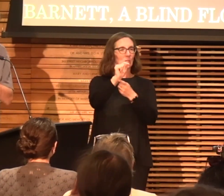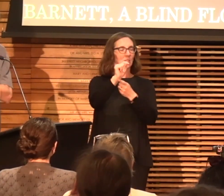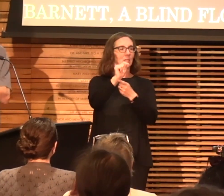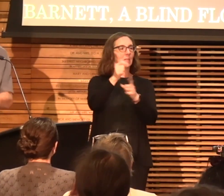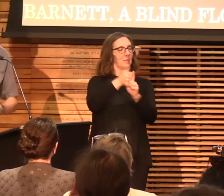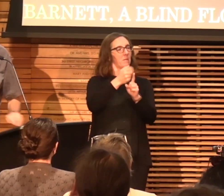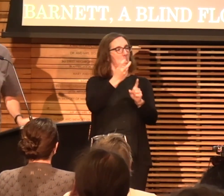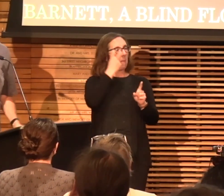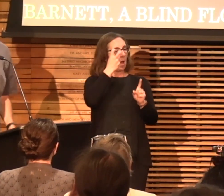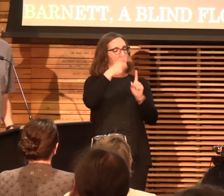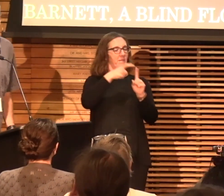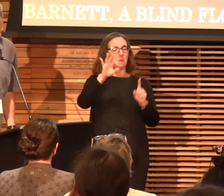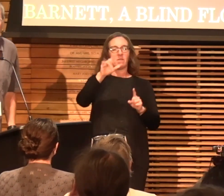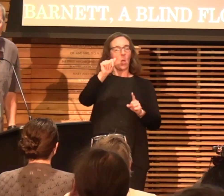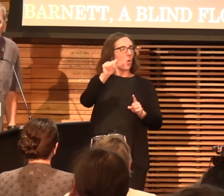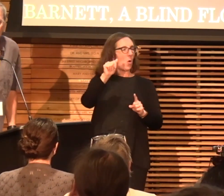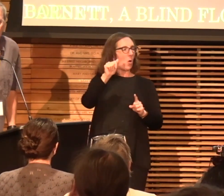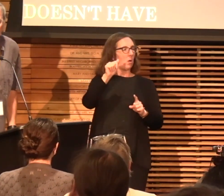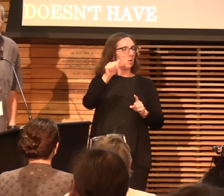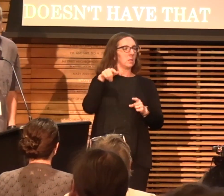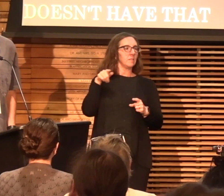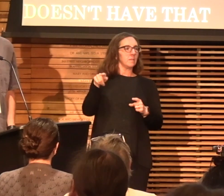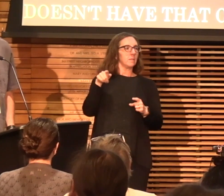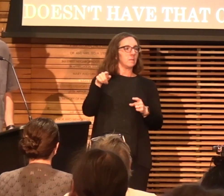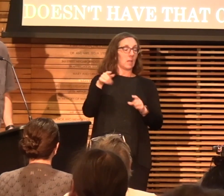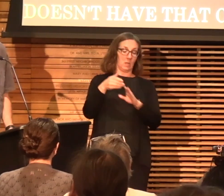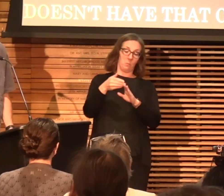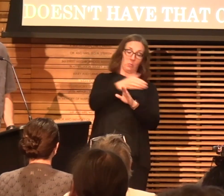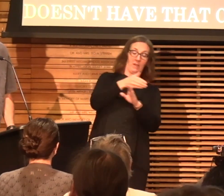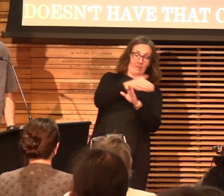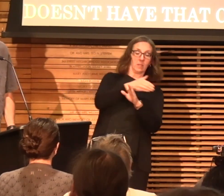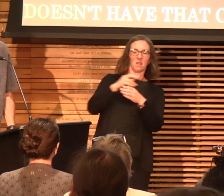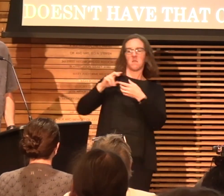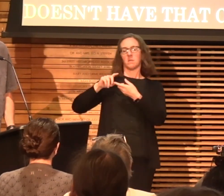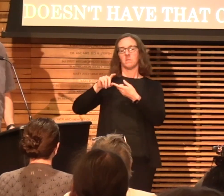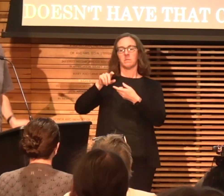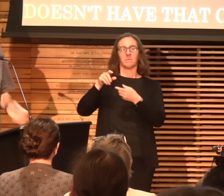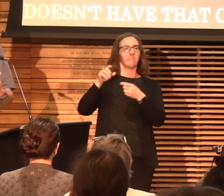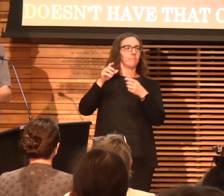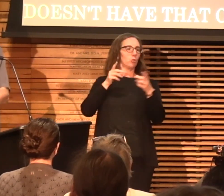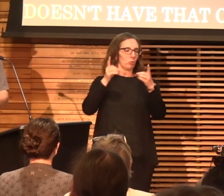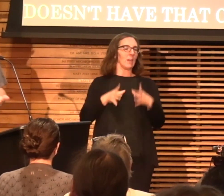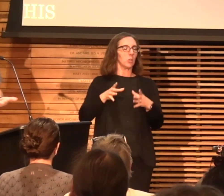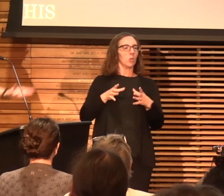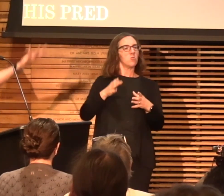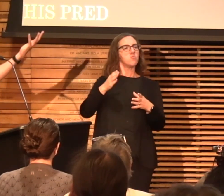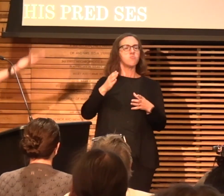He doesn't have that collegial relationship that his predecessor has with Helen. And he hears about this,